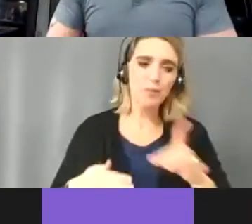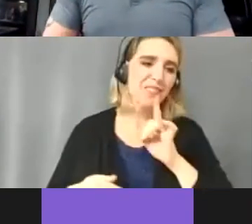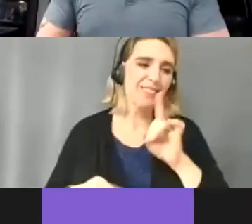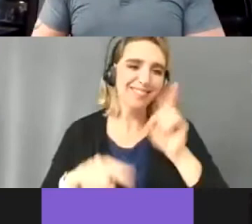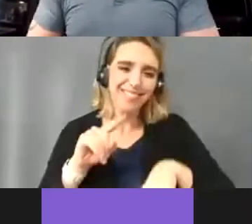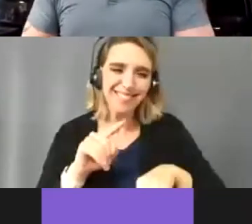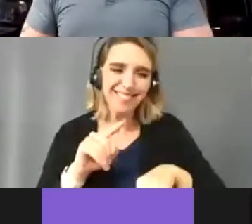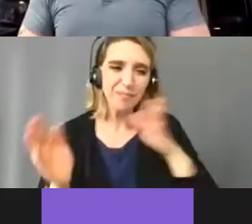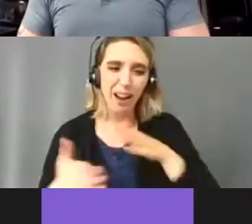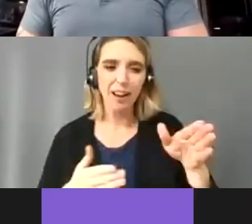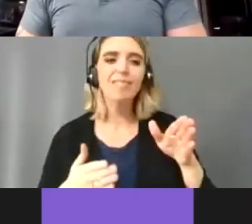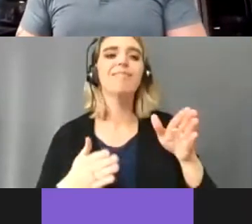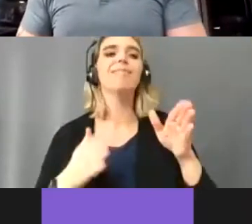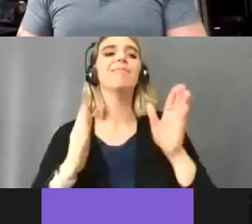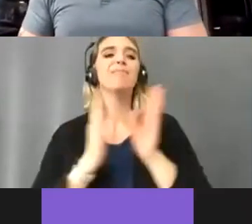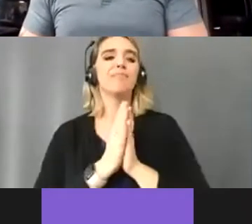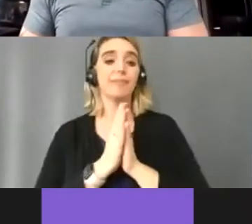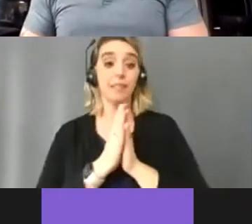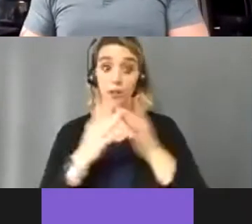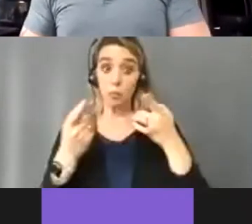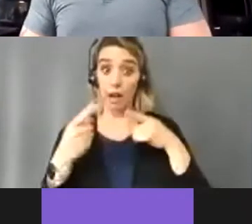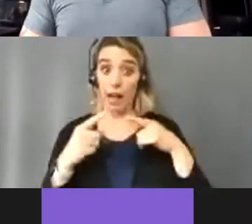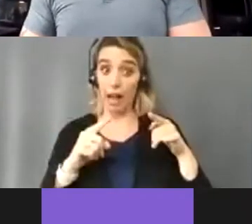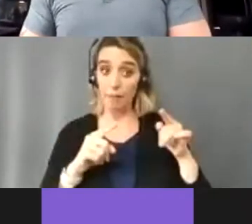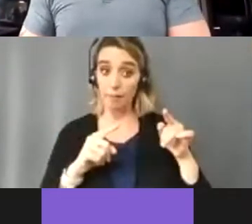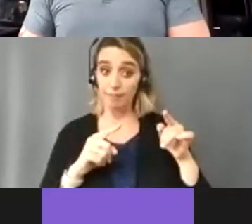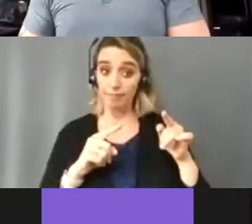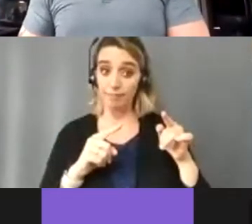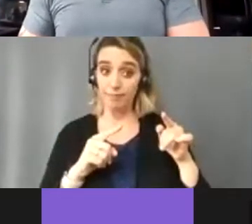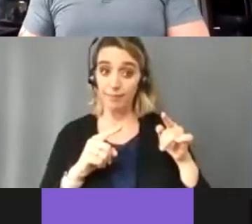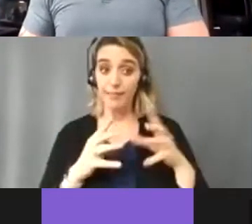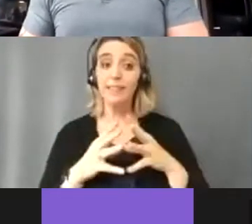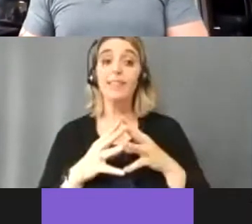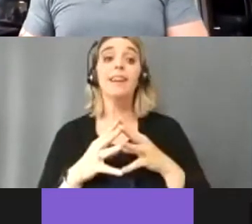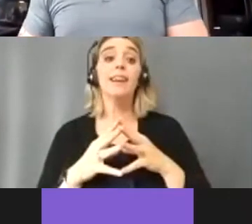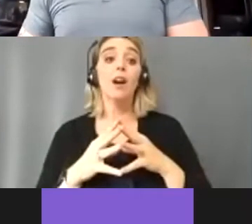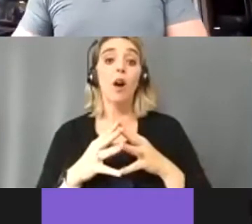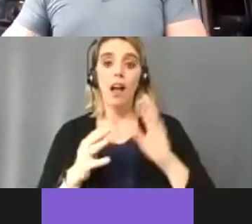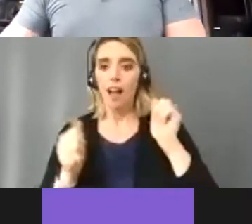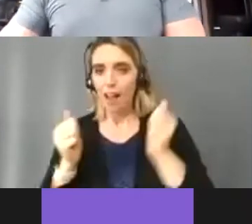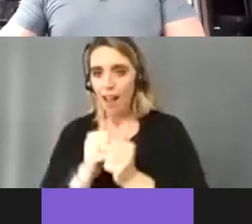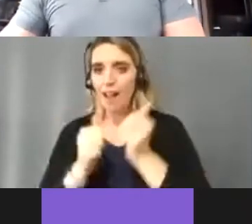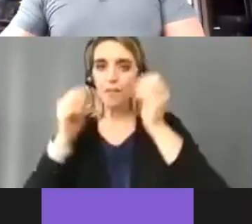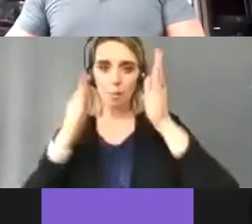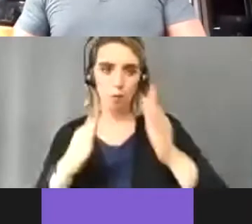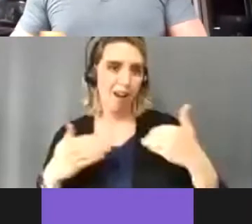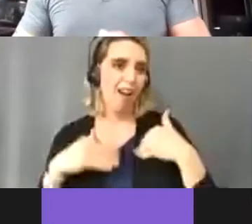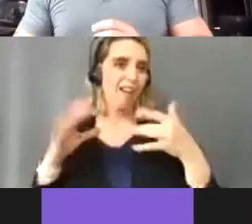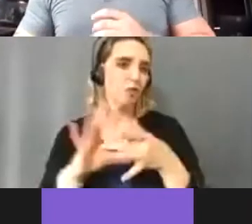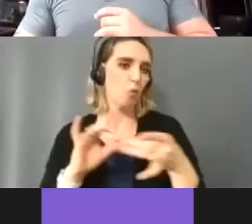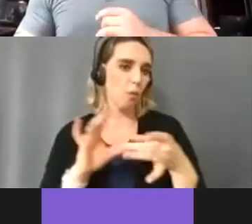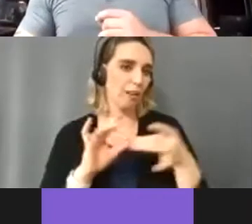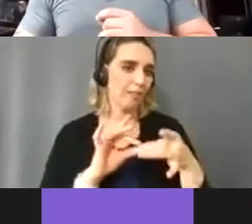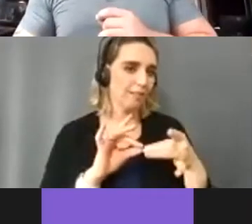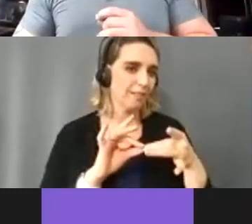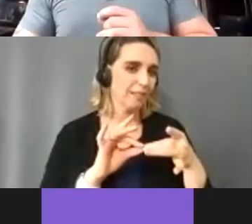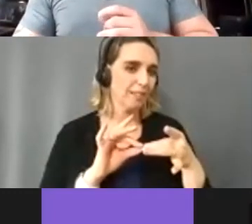And this is what happens in the NAMI world, everybody has a story and you never know what's in the room.